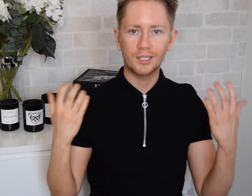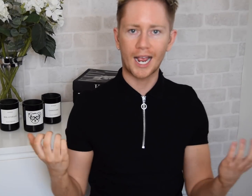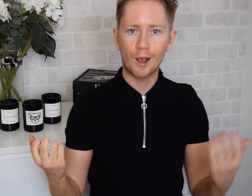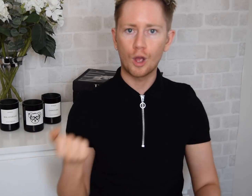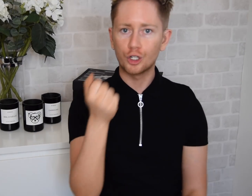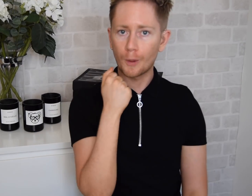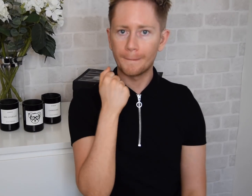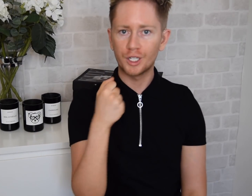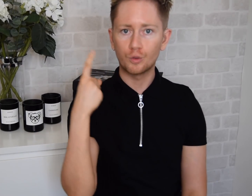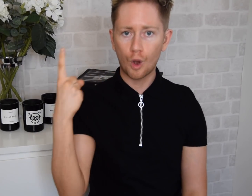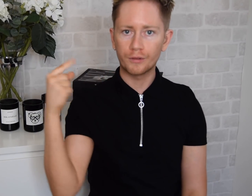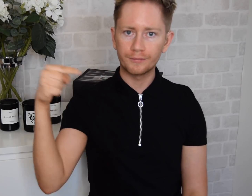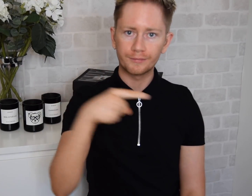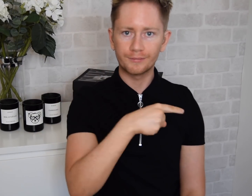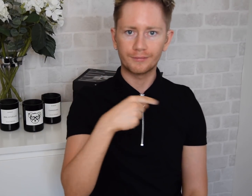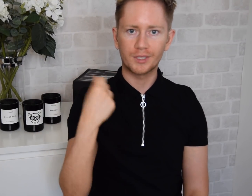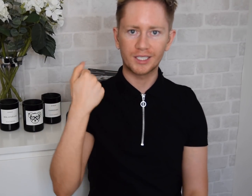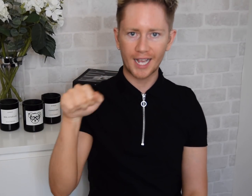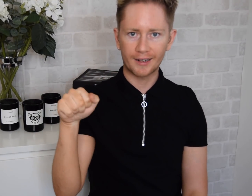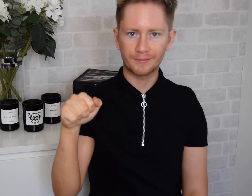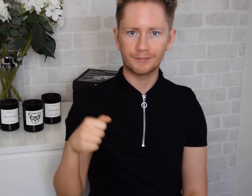Now: Numbers 1 to 10